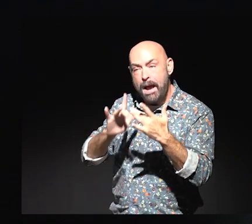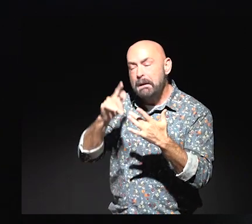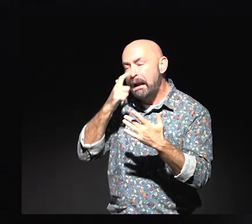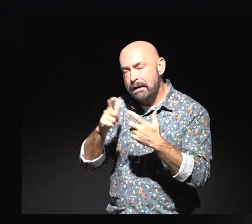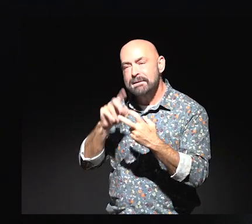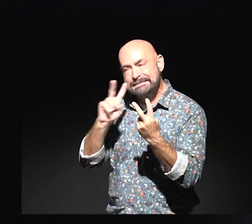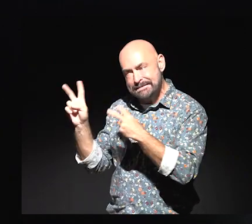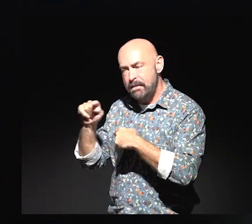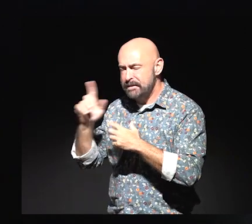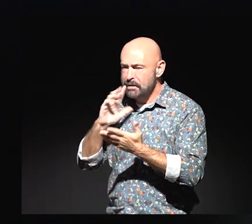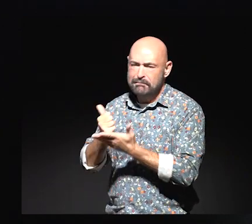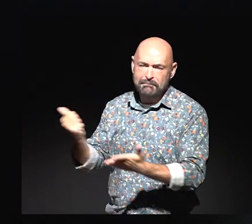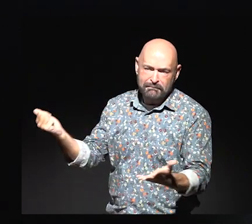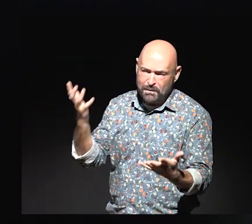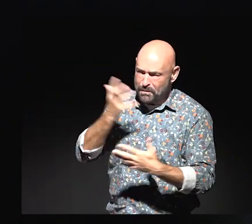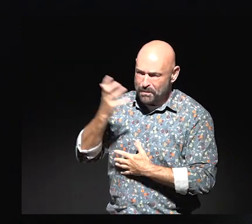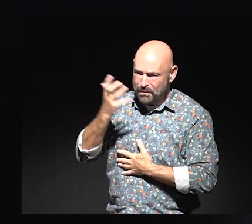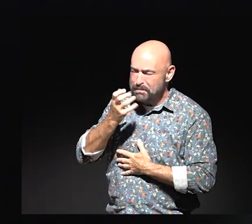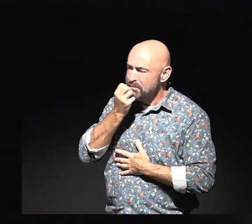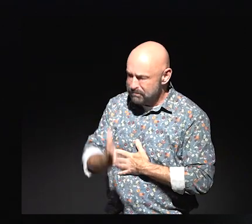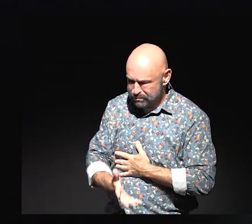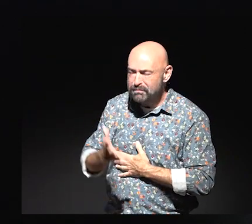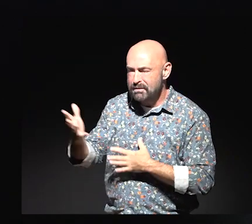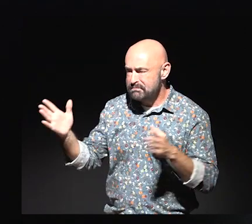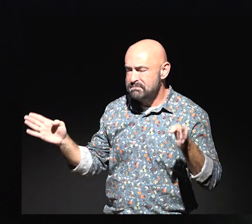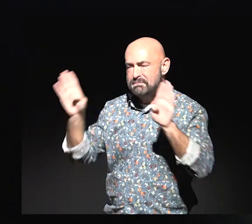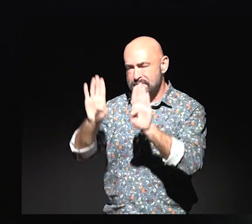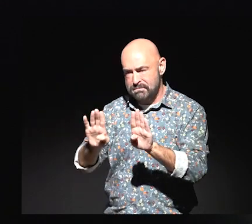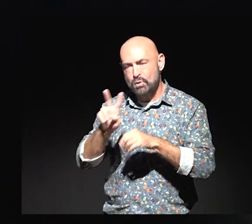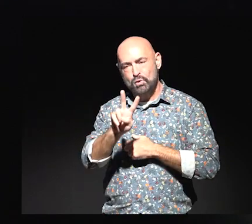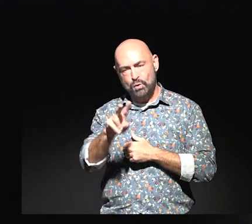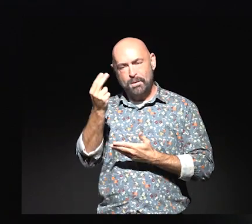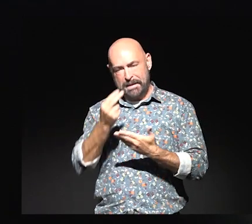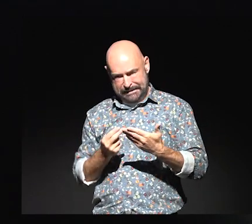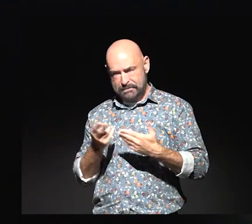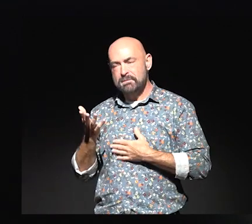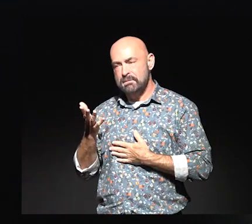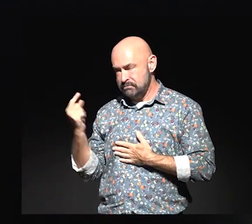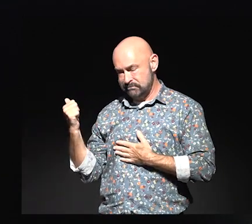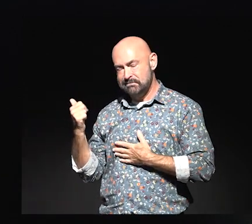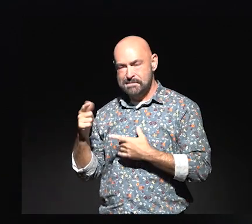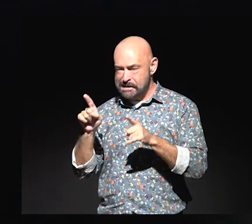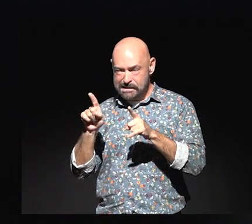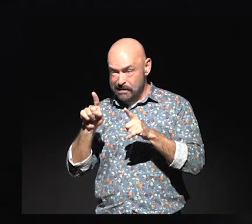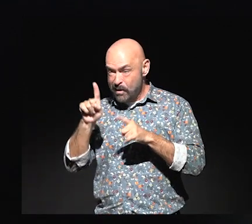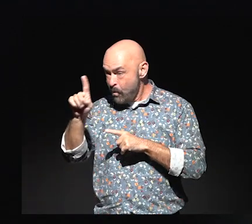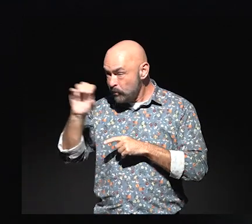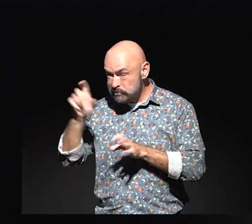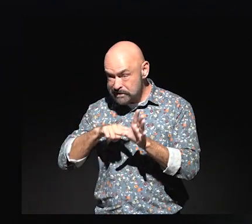to see this extraordinary conjunction of two paintings almost a century apart.